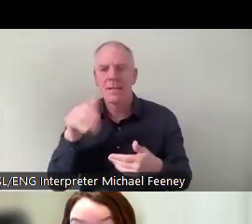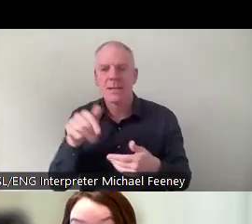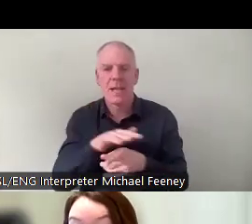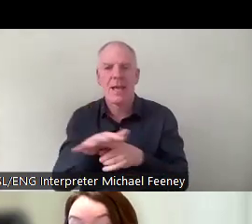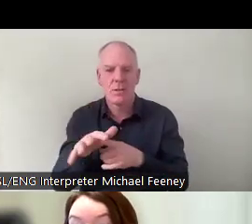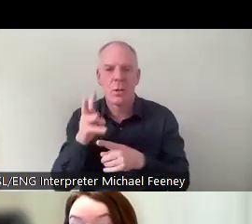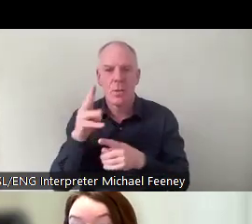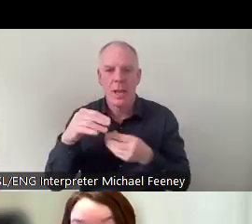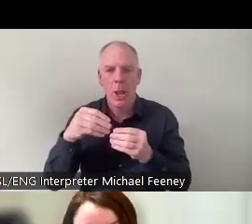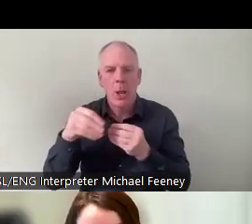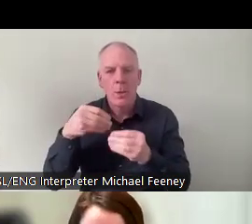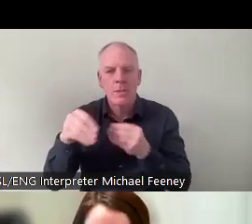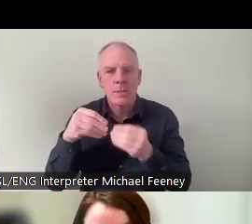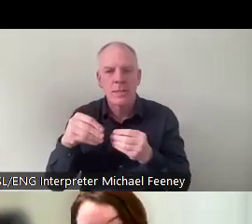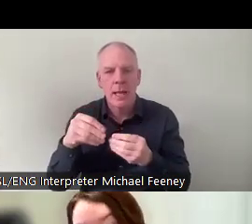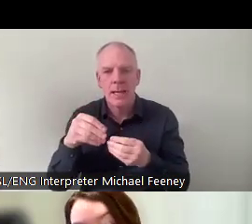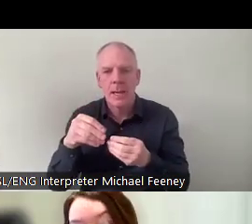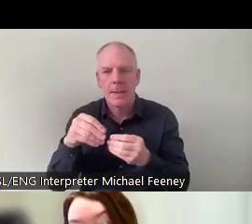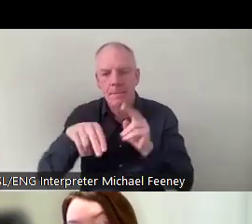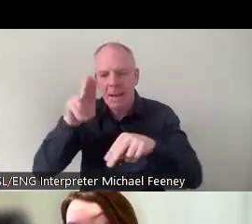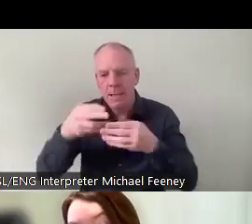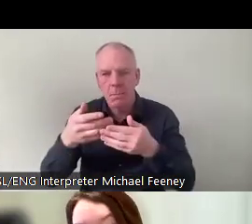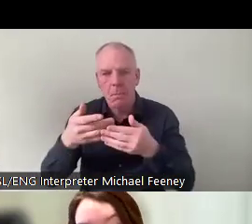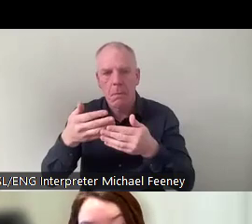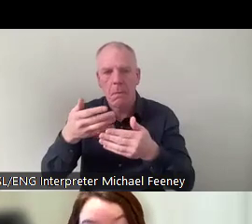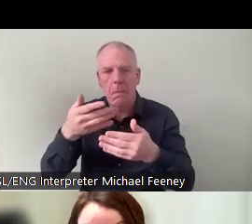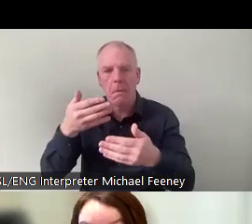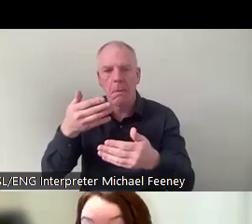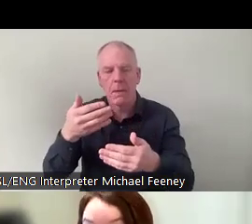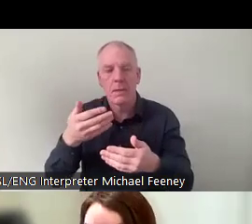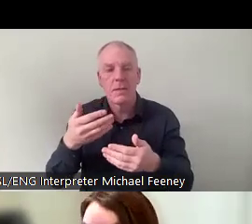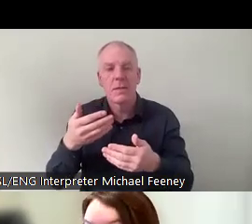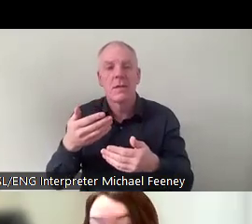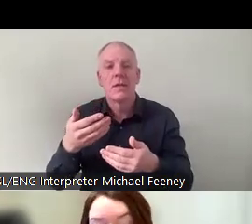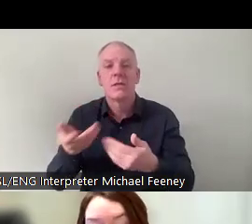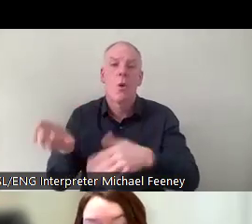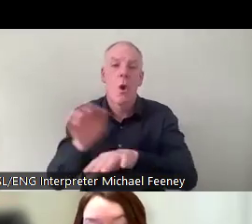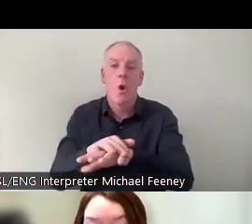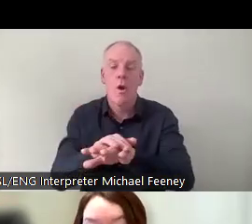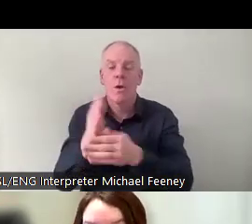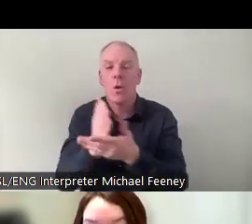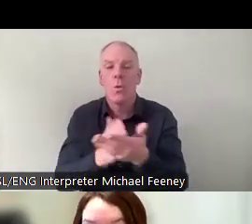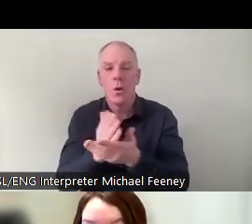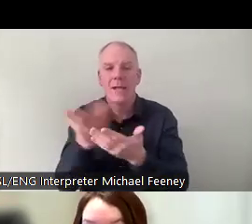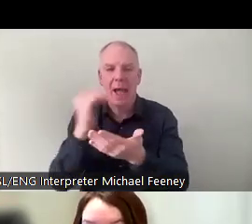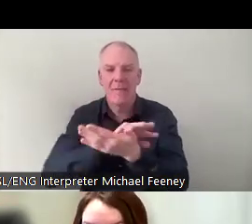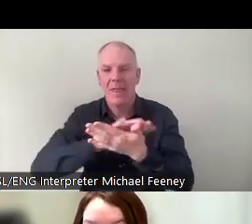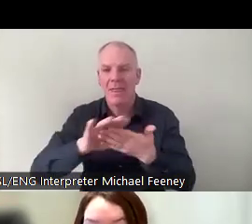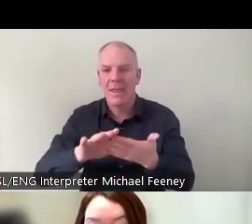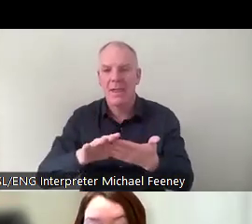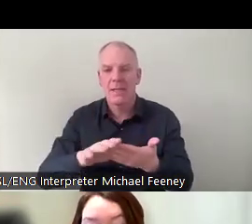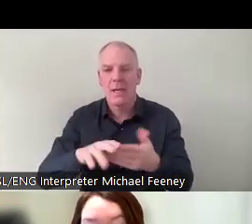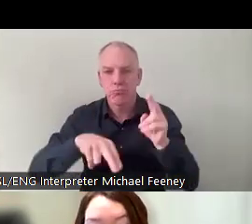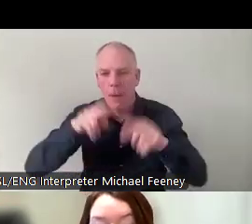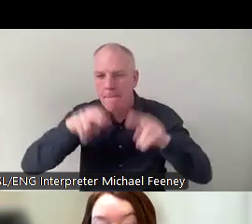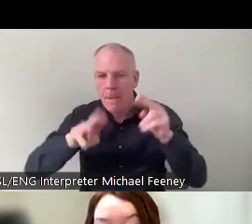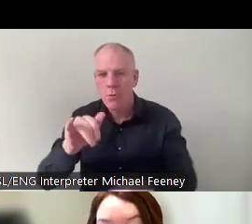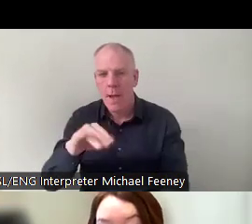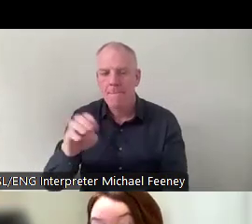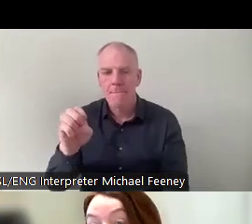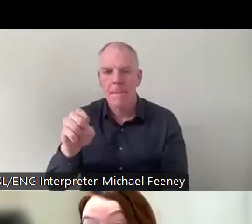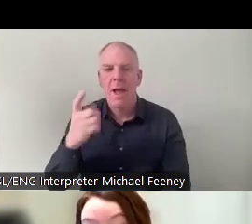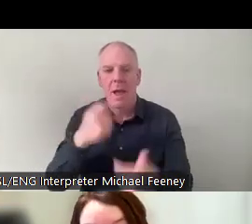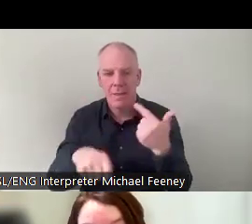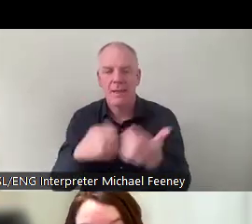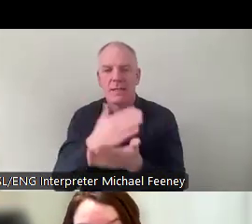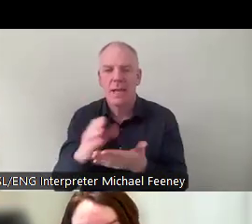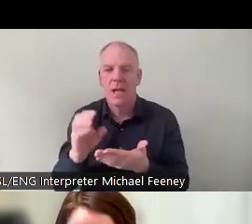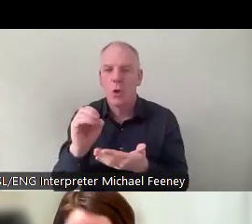loosening and lifting of the paint. So on top of this wooden support, he then added a thin layer of gesso priming, and then he applied his oils on top of this.